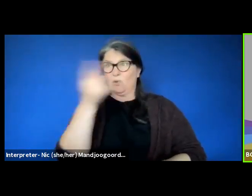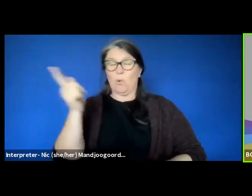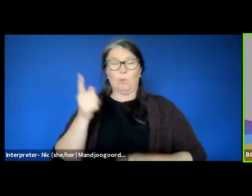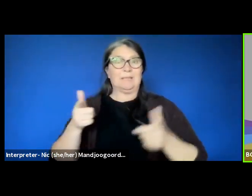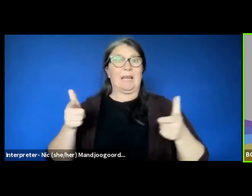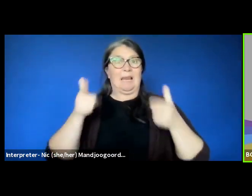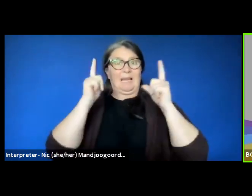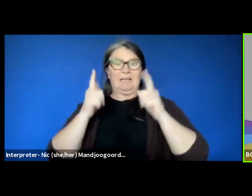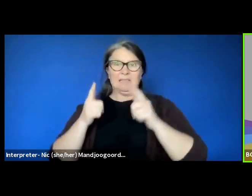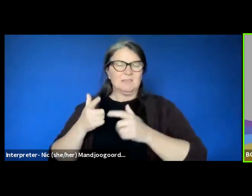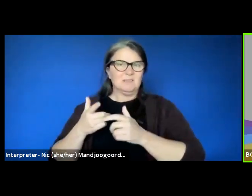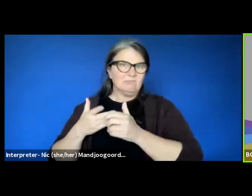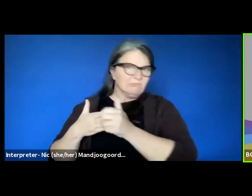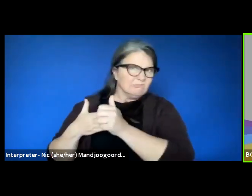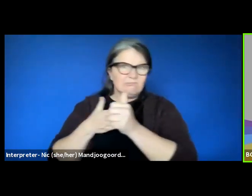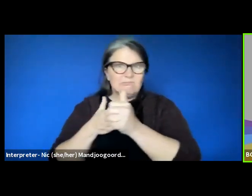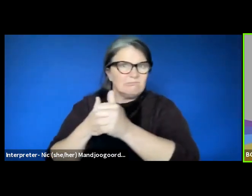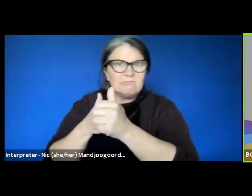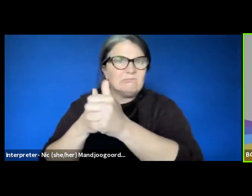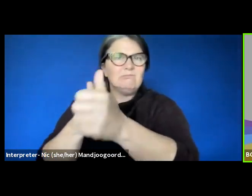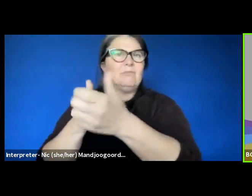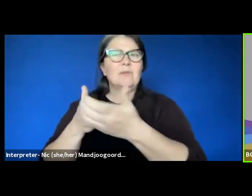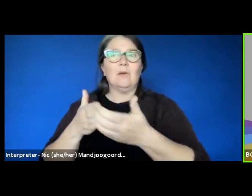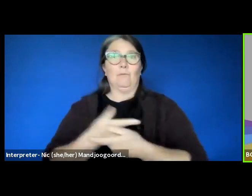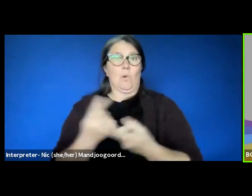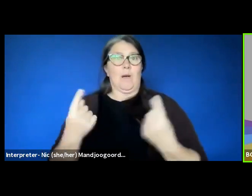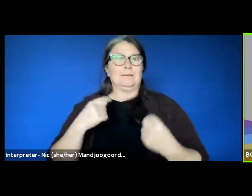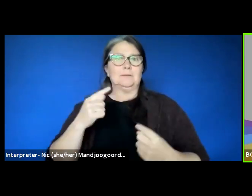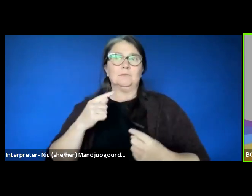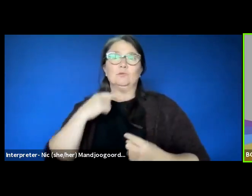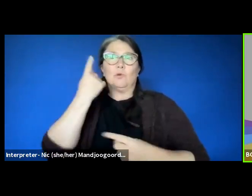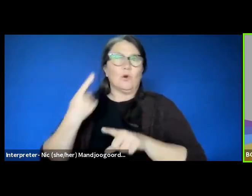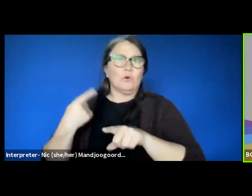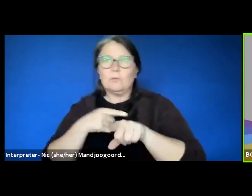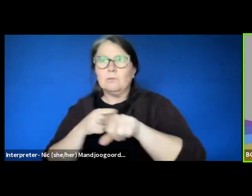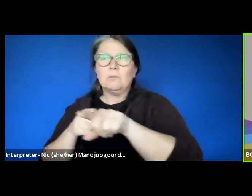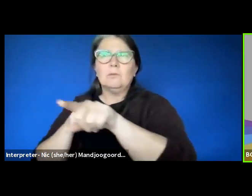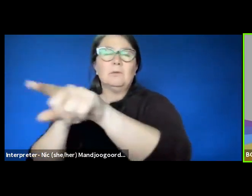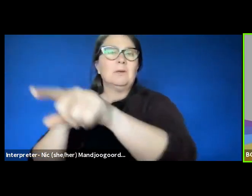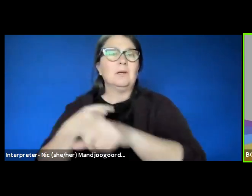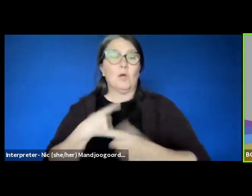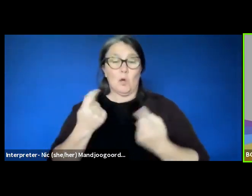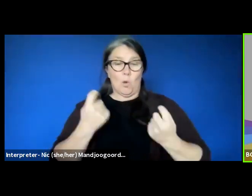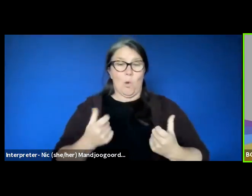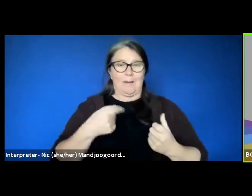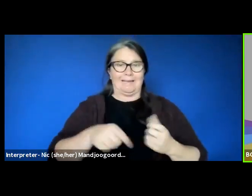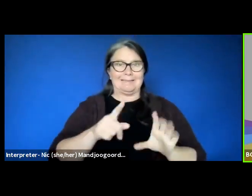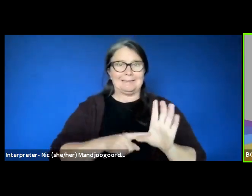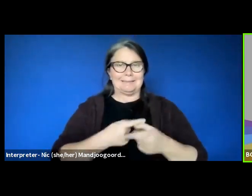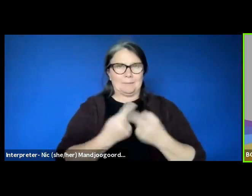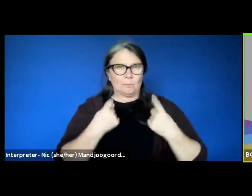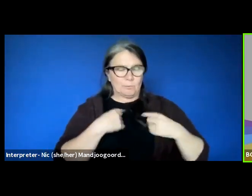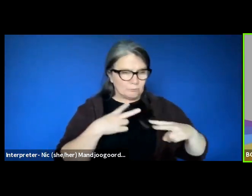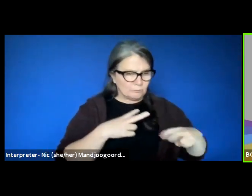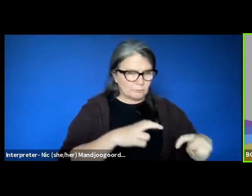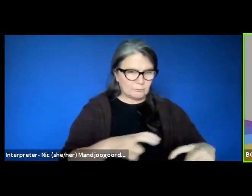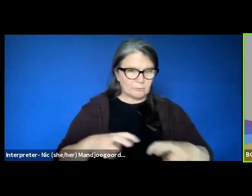e and pave the way for the lead and pave the way for the leaders of tomorrow. earlier this year we did some research global research, globally, and it. shows showed that current